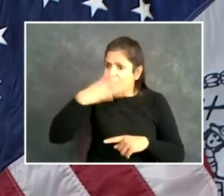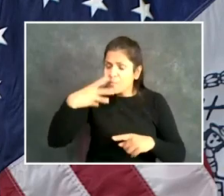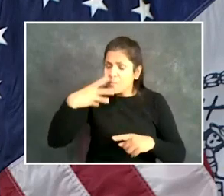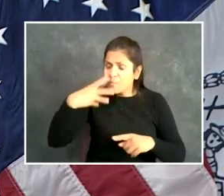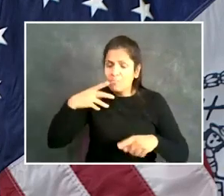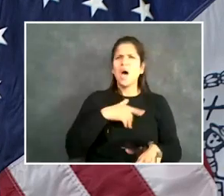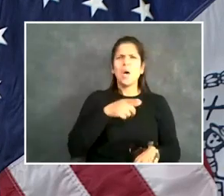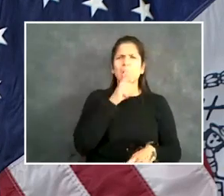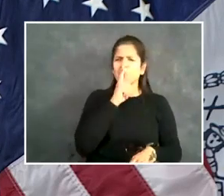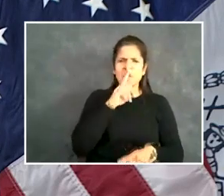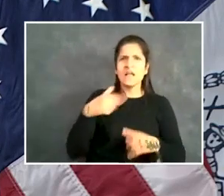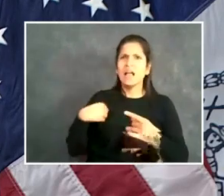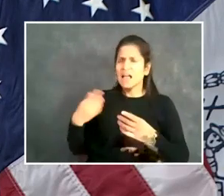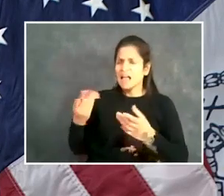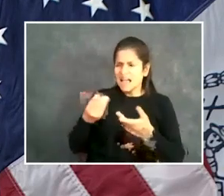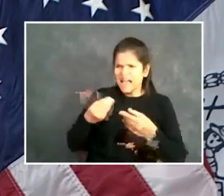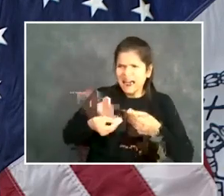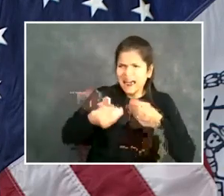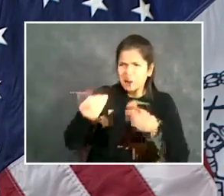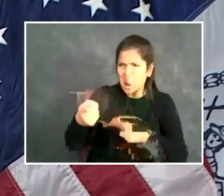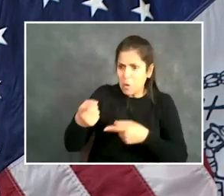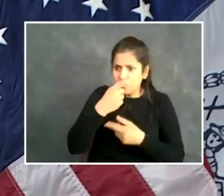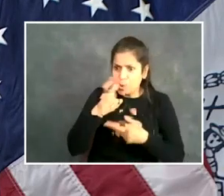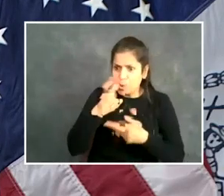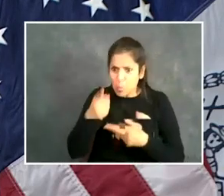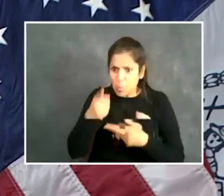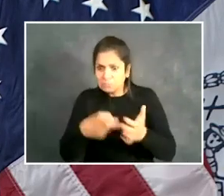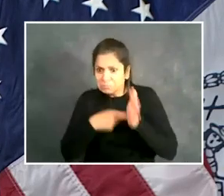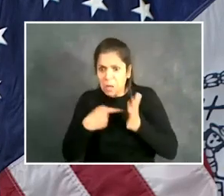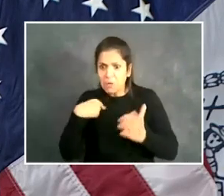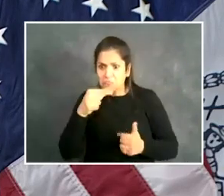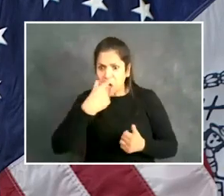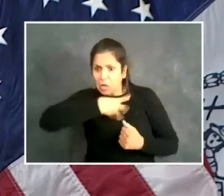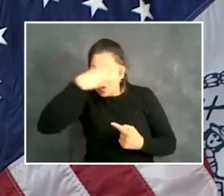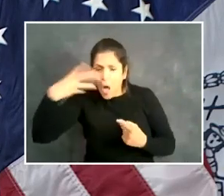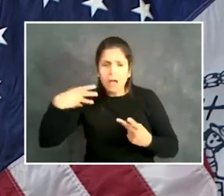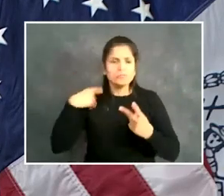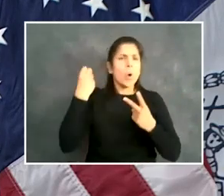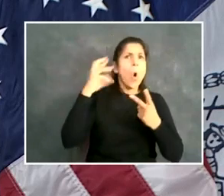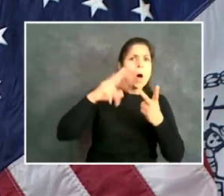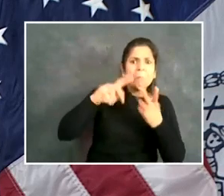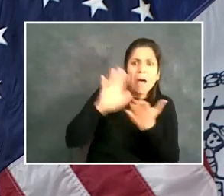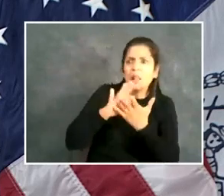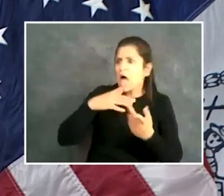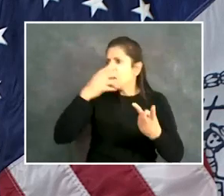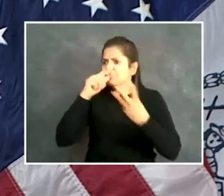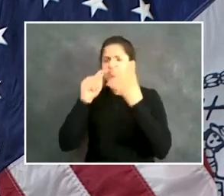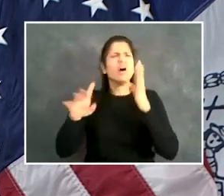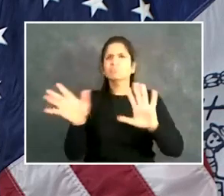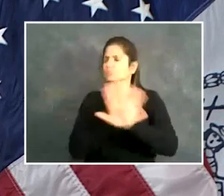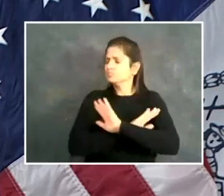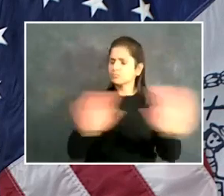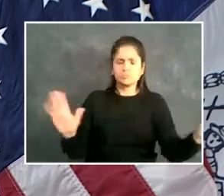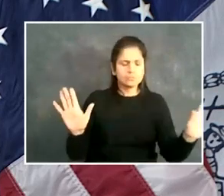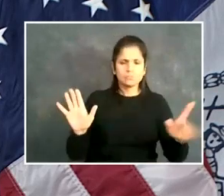DOCUMENTATION STATUS AND WE PROVIDE SERV ASK THAT RECORDS NOT BE KEPT BECAUSE THAT WOULD BE PROBLEMATIC. PEOPLE HAVE BEEN TOLD THAT ARE UNDOCUMENTED, WE WANT TO MAKE